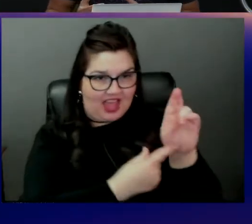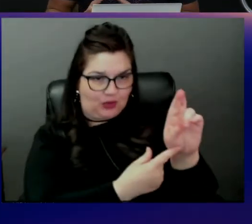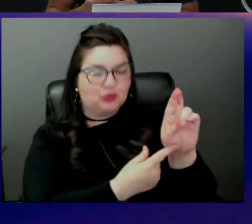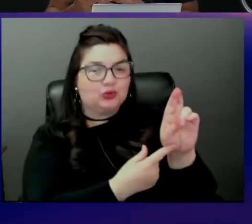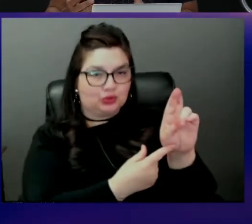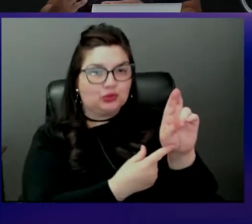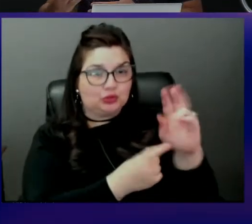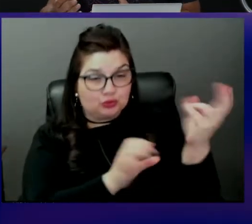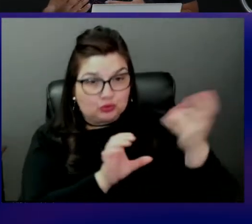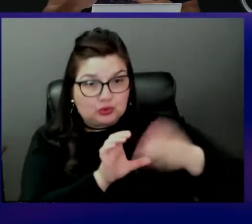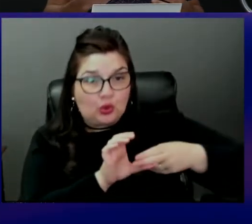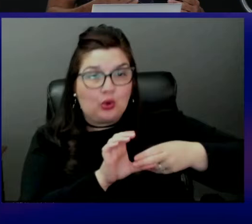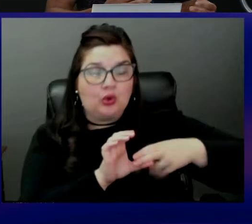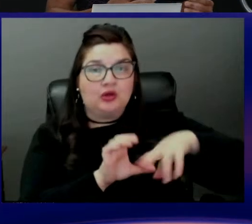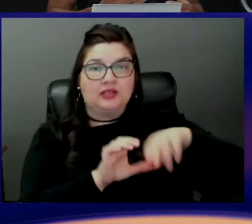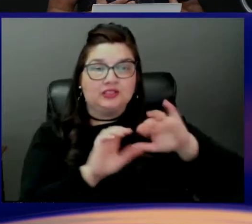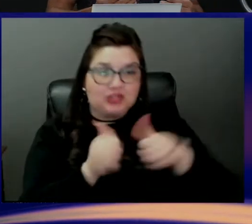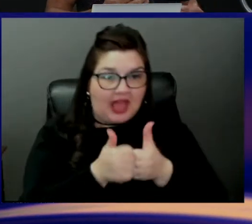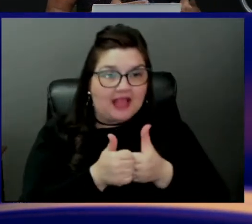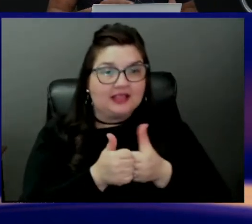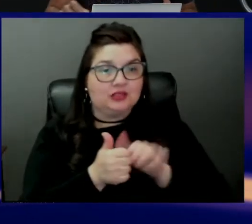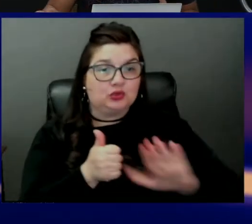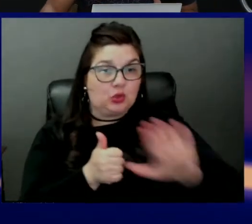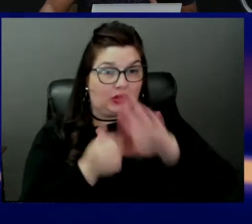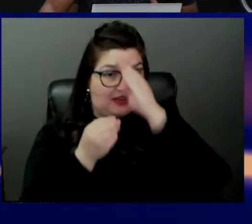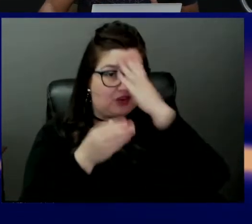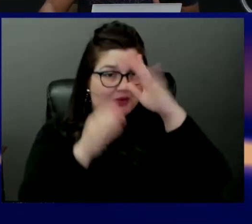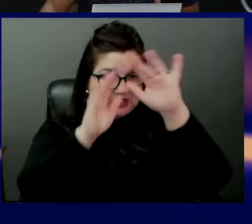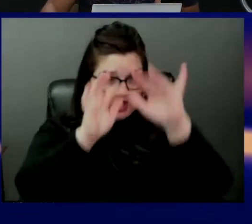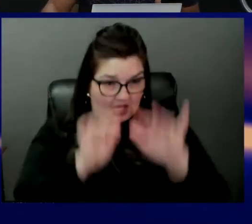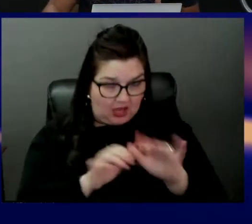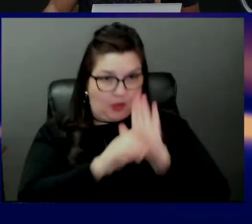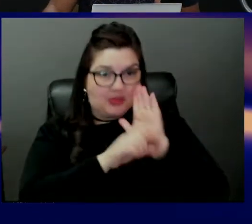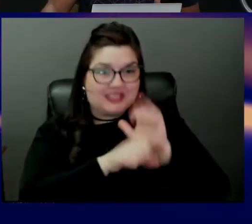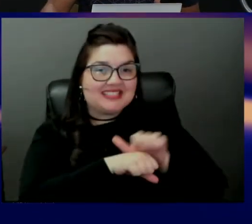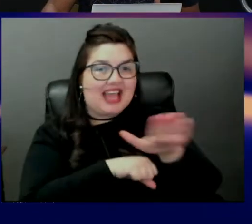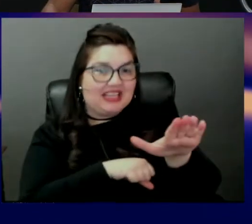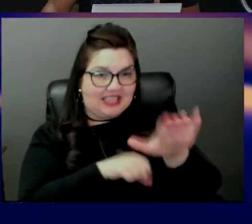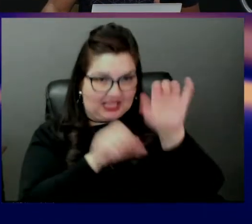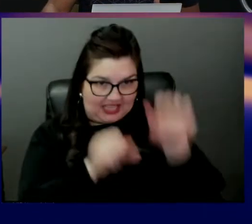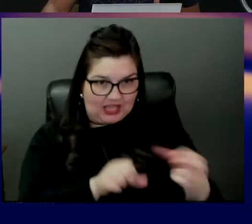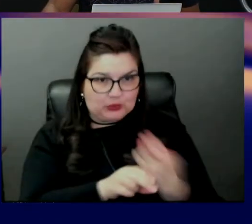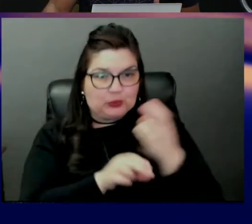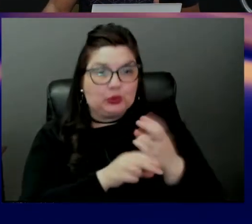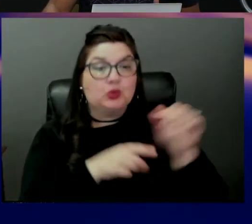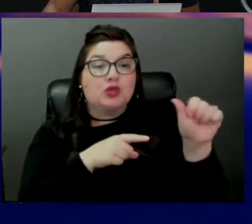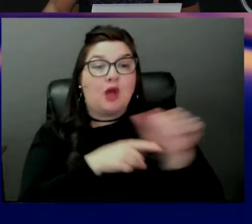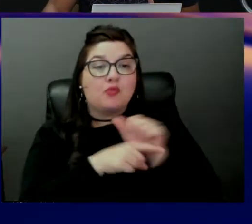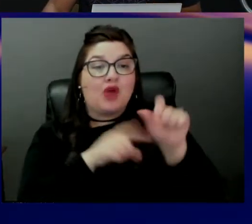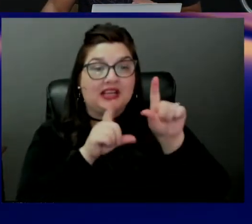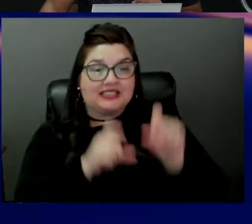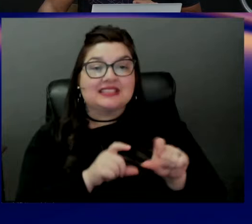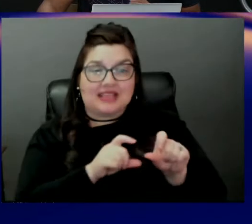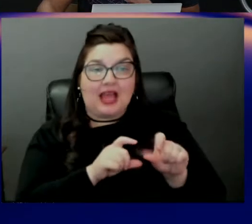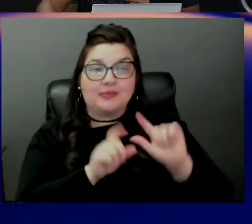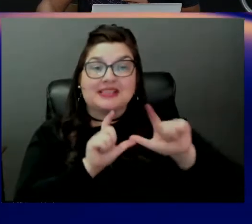enter your information and then we'll be sending that out to you. You can use the practice exam until may 15 and then you can,